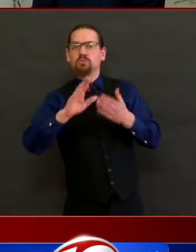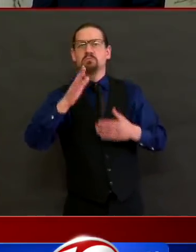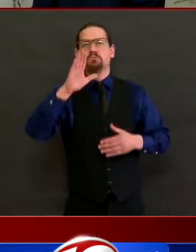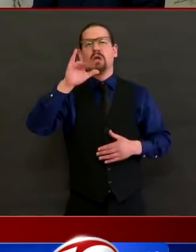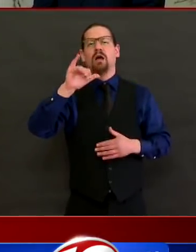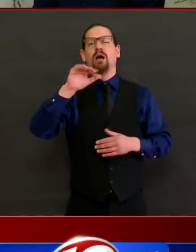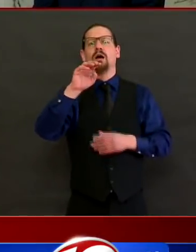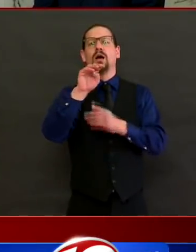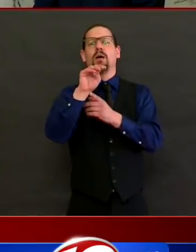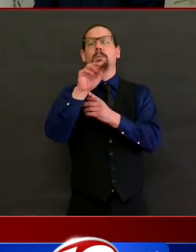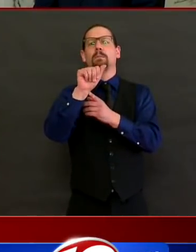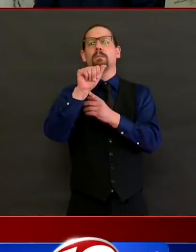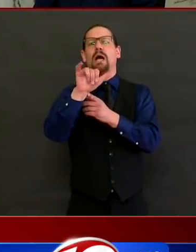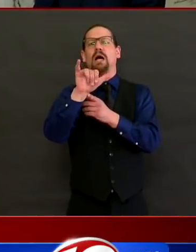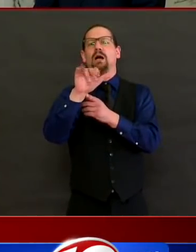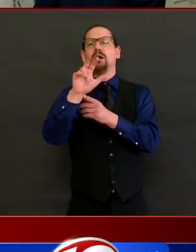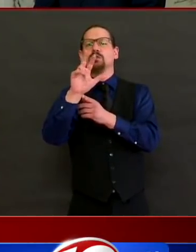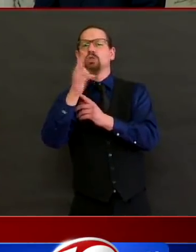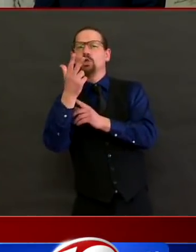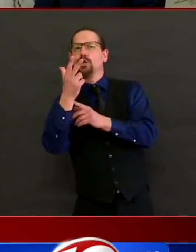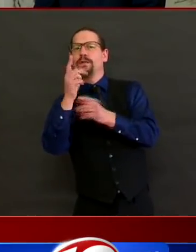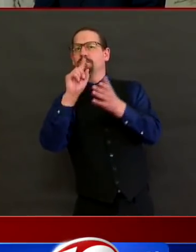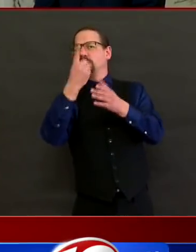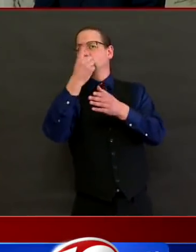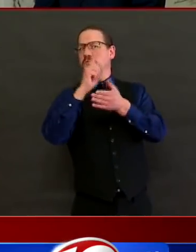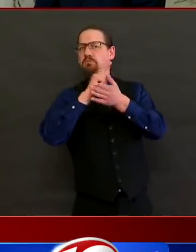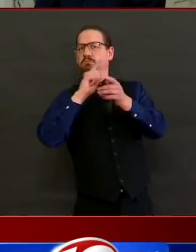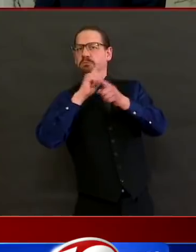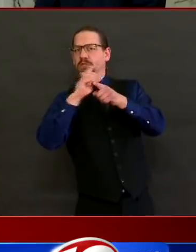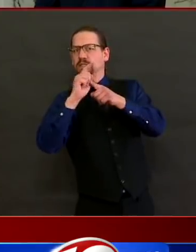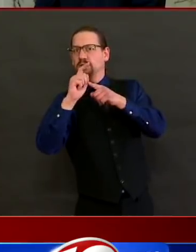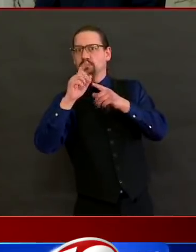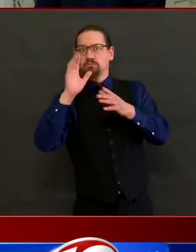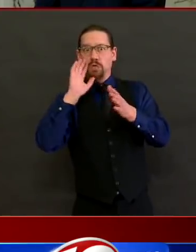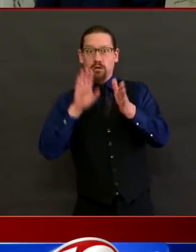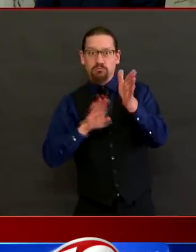SECONDLY, THE PEAK IS A FEW WEEKS AWAY. I AM NOT GOING TO PRETEND THAT I KNOW IT IS PRECISELY